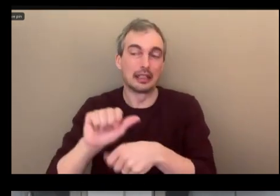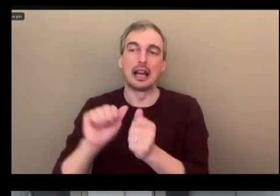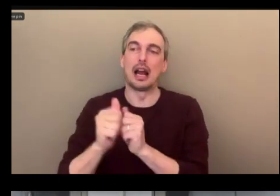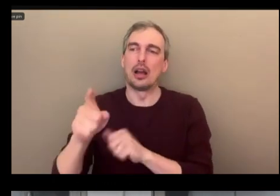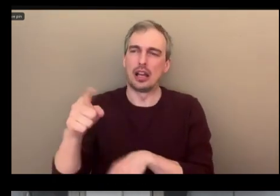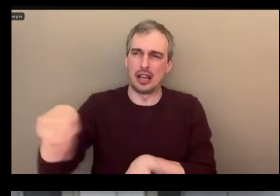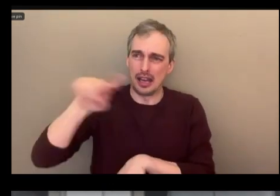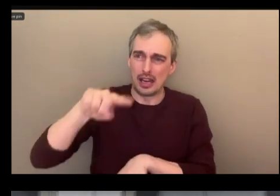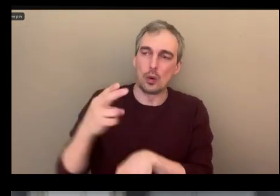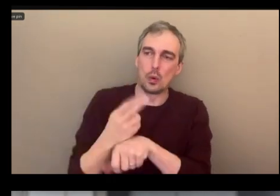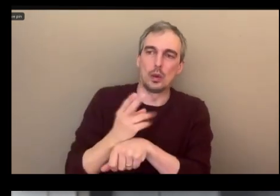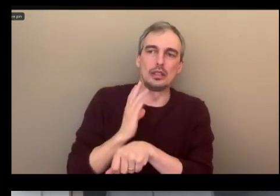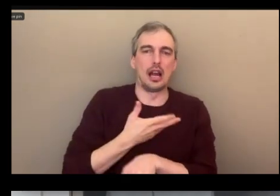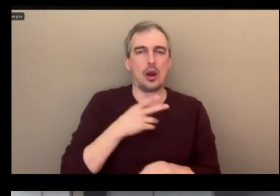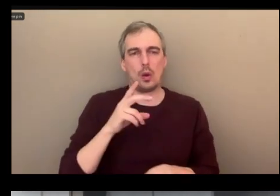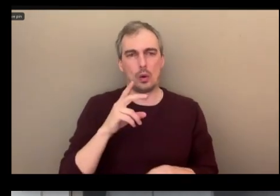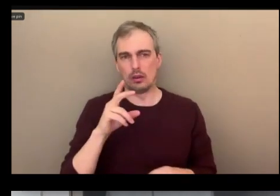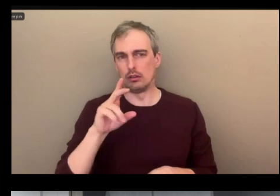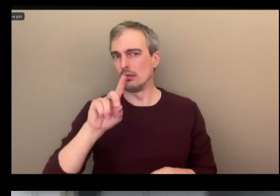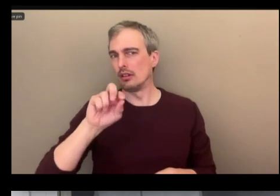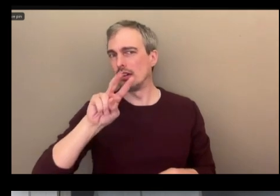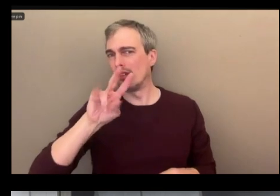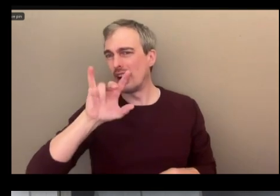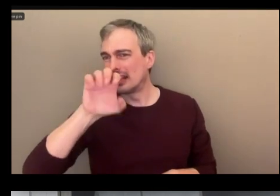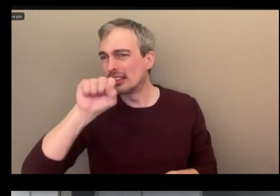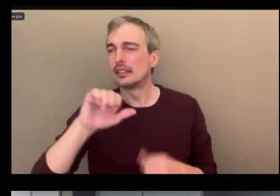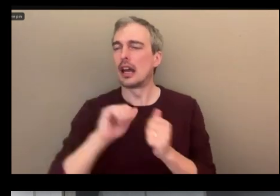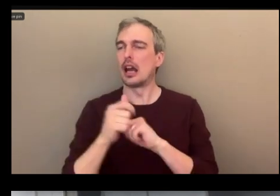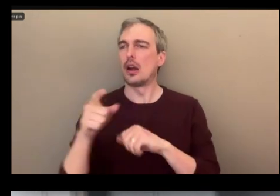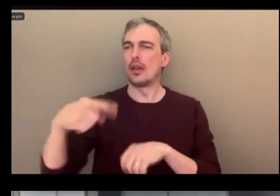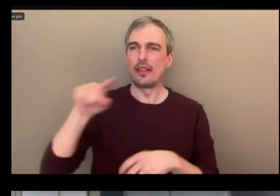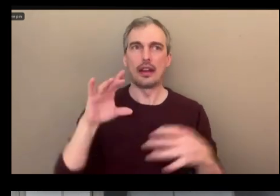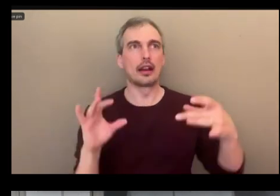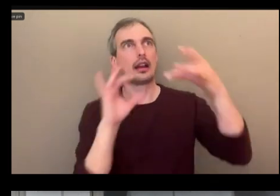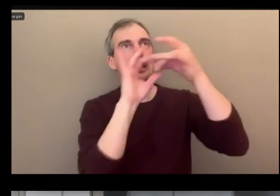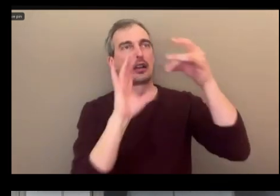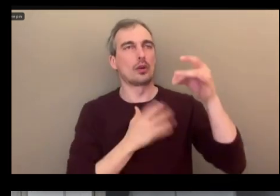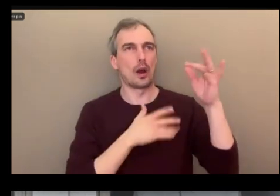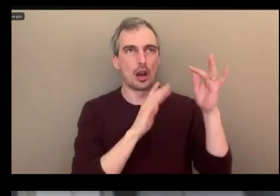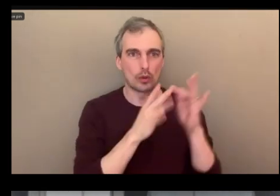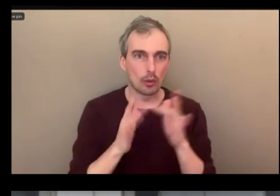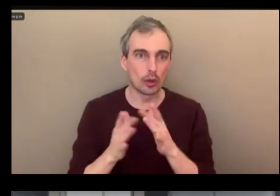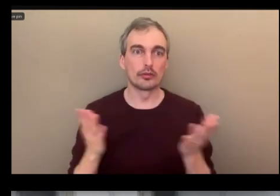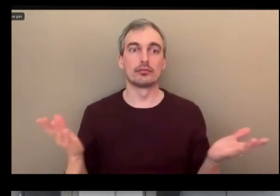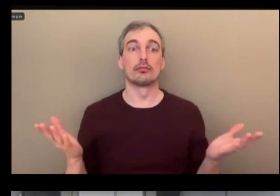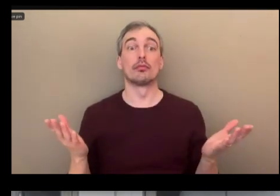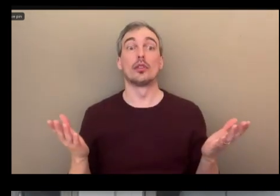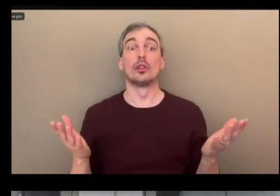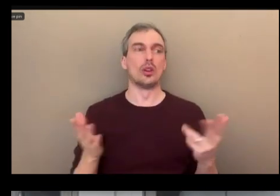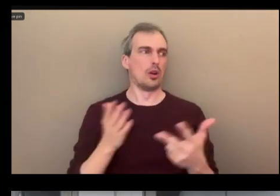That also helps us learn. So again, we're listening. Again, we'll keep talking about -- nothing about us without us.